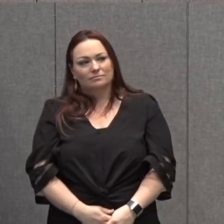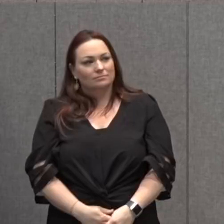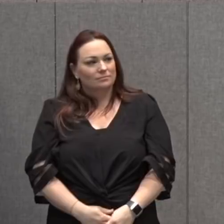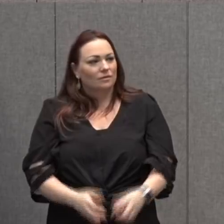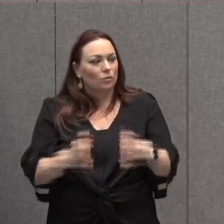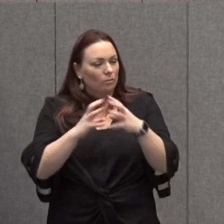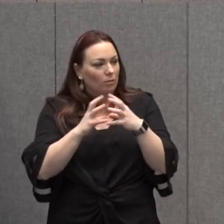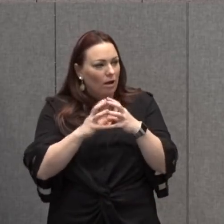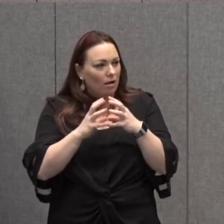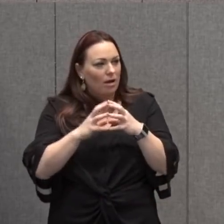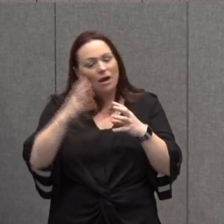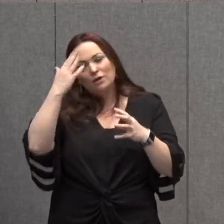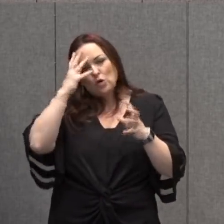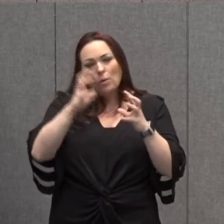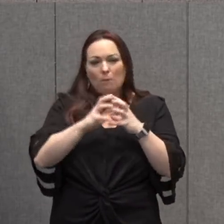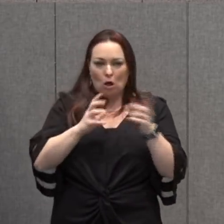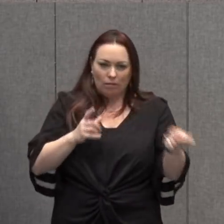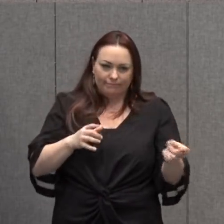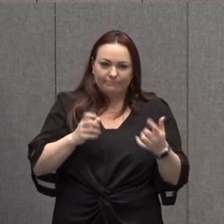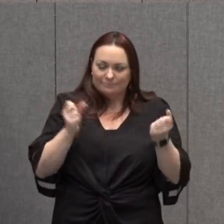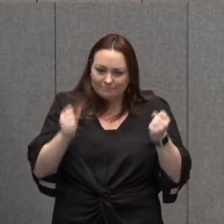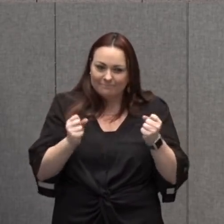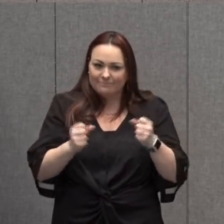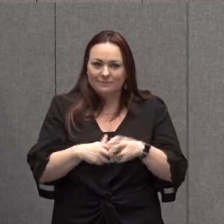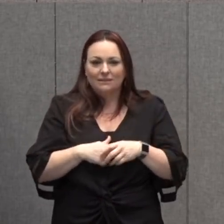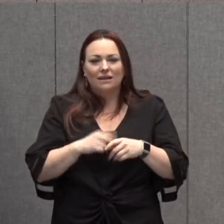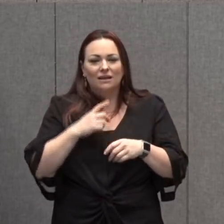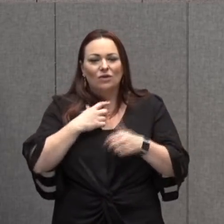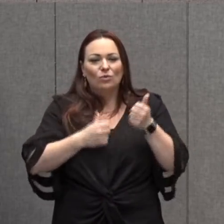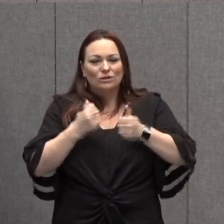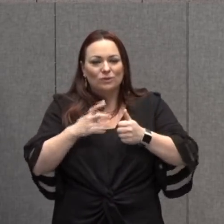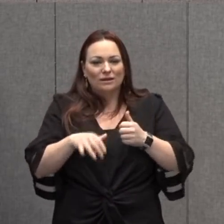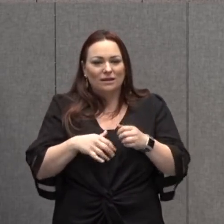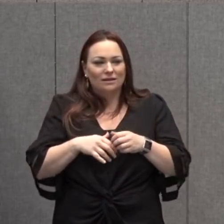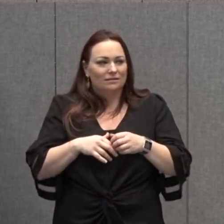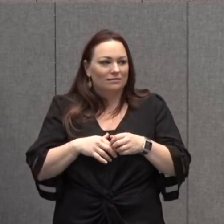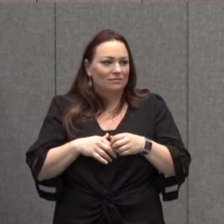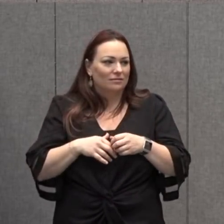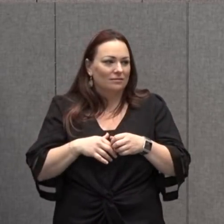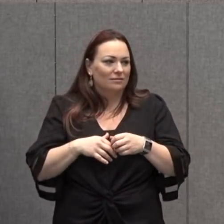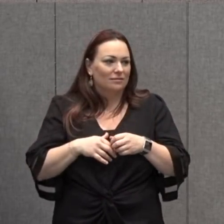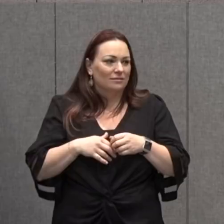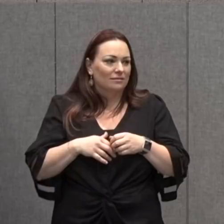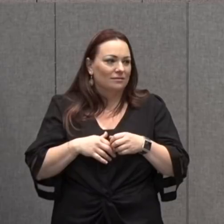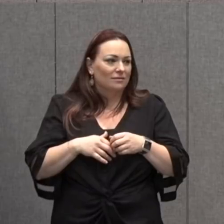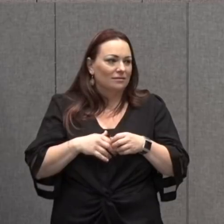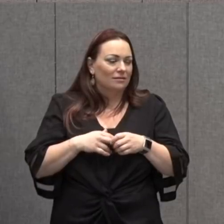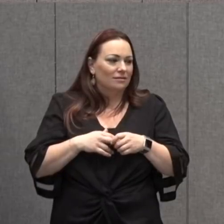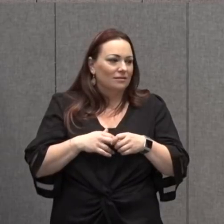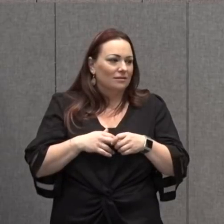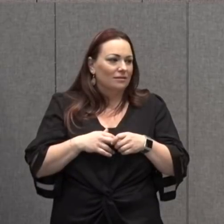See, I knew that was ball. Let's see, I don't know what this one is so, (gasps) I did it. You did it, football.